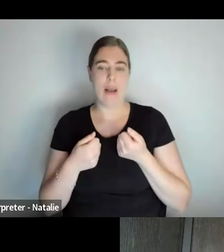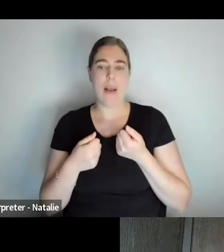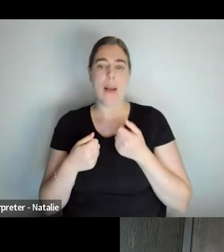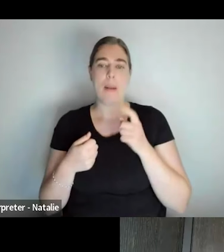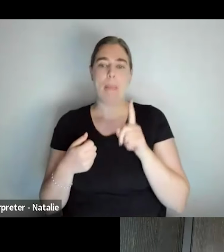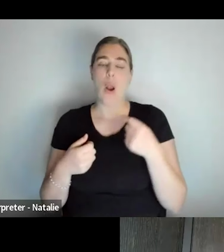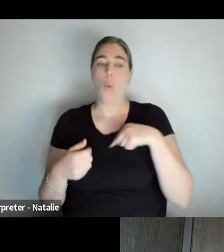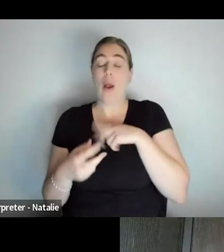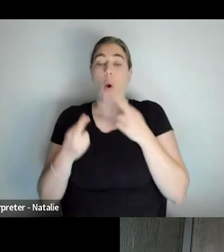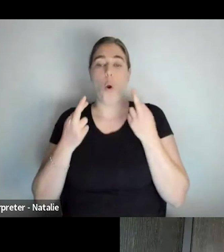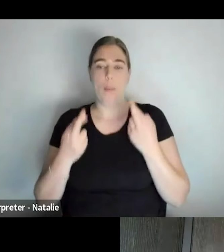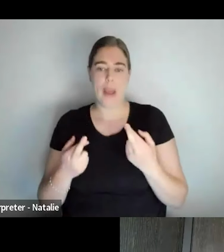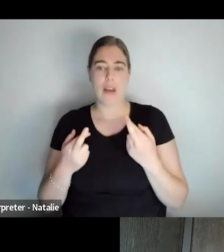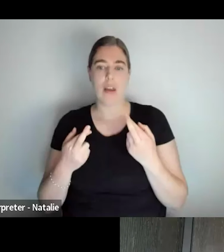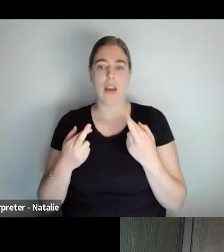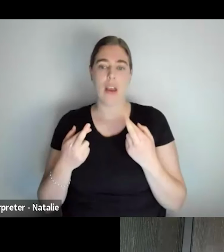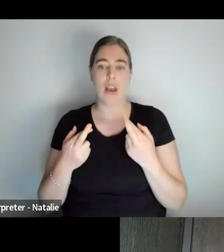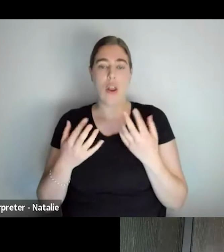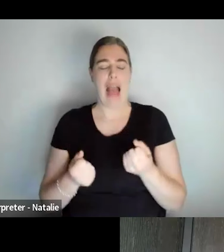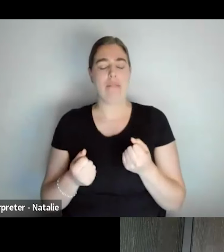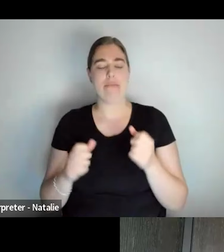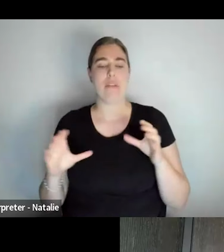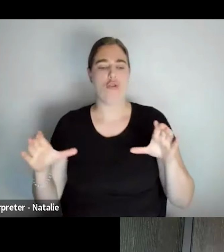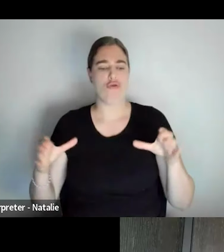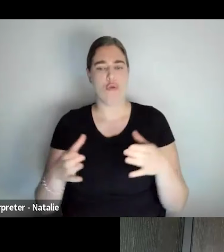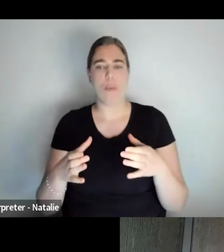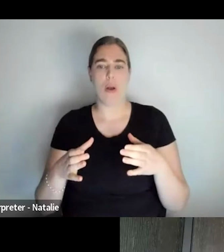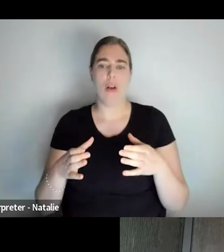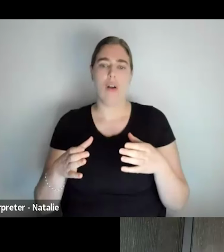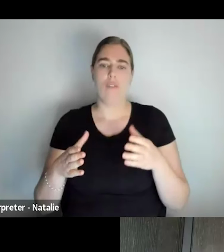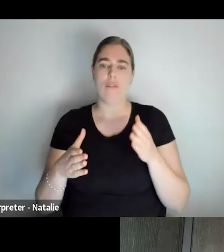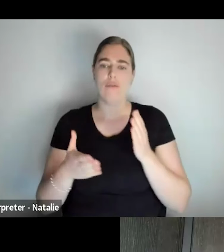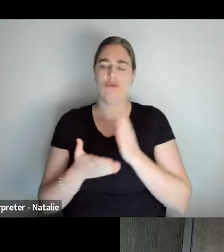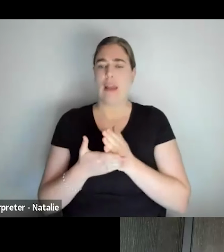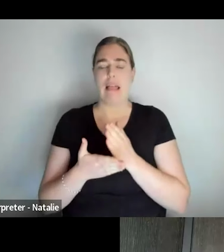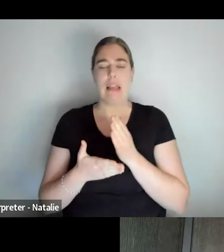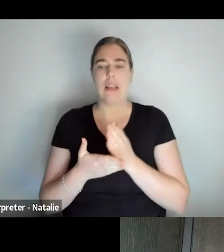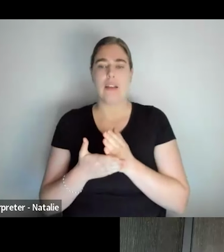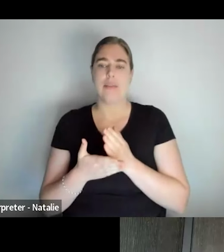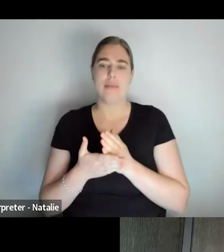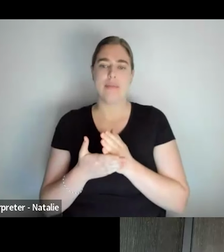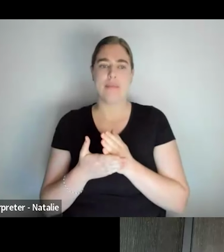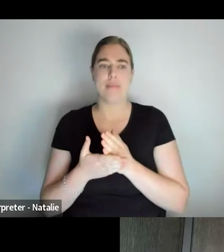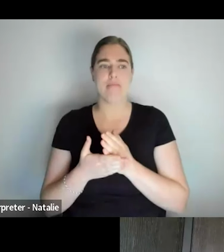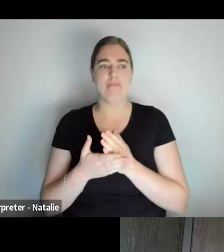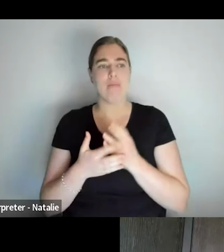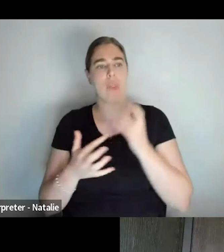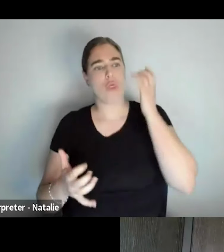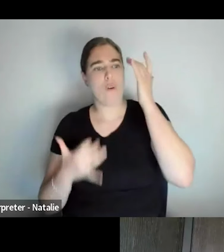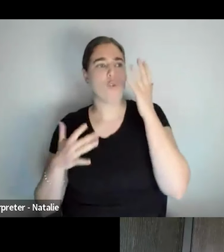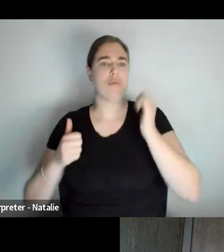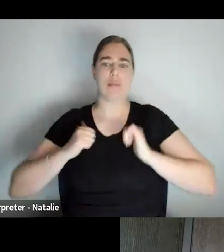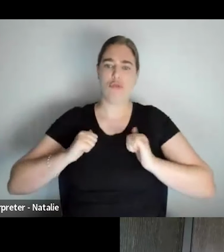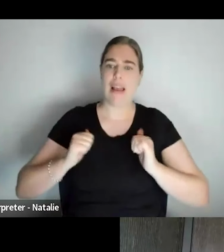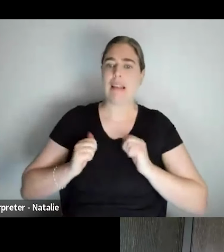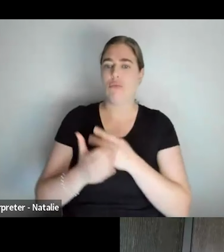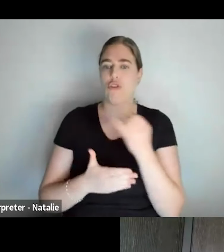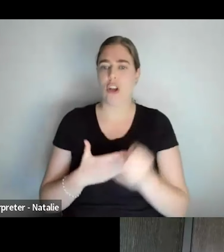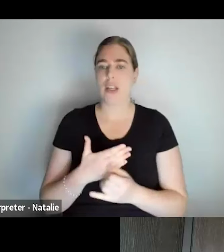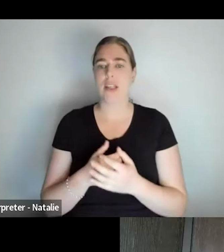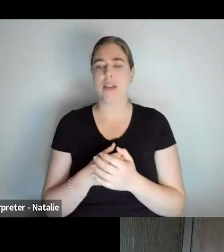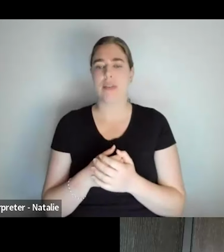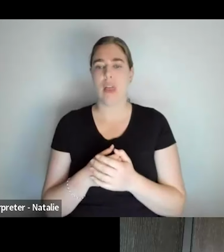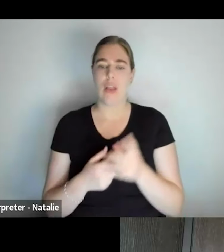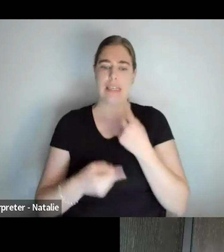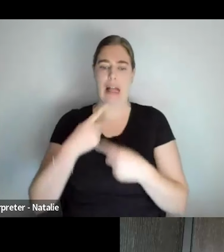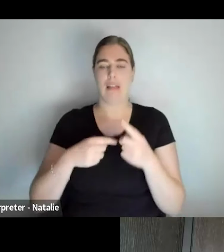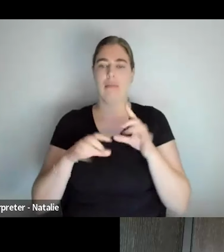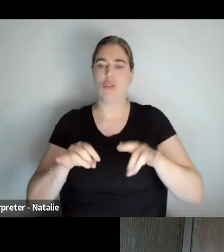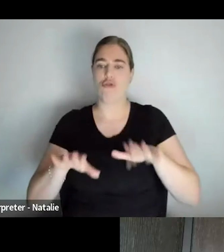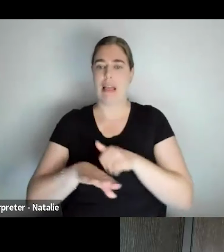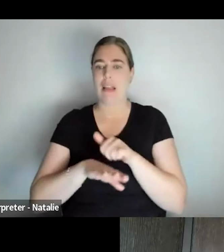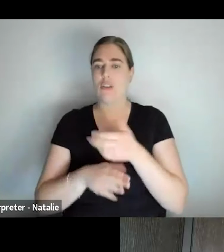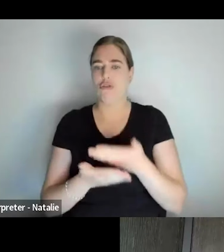hope, a portfolio of really thoughtful surprising projects, which tell Australian stories.